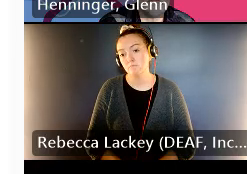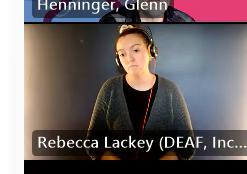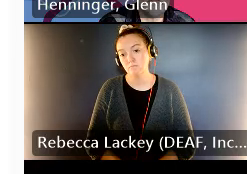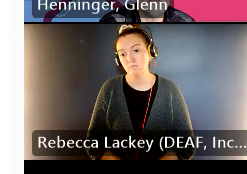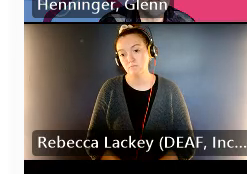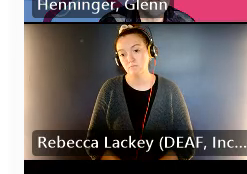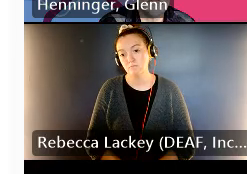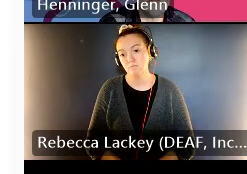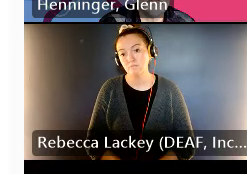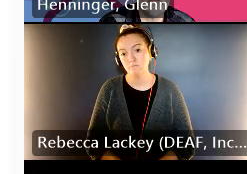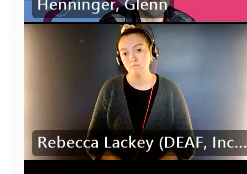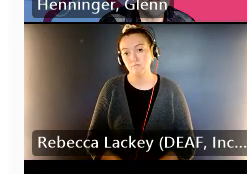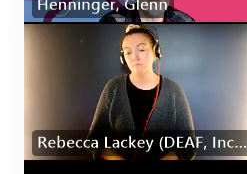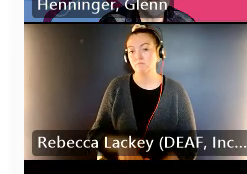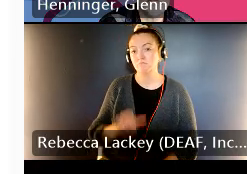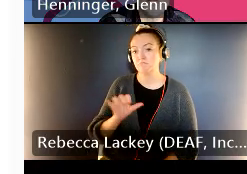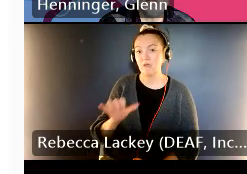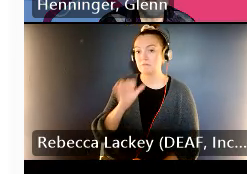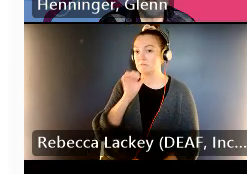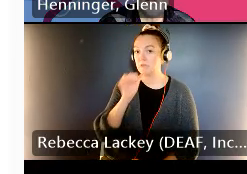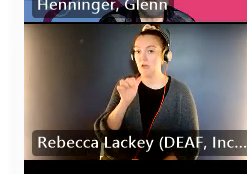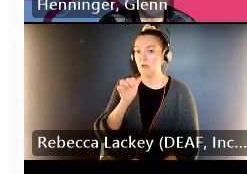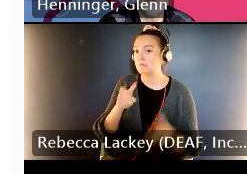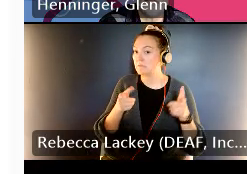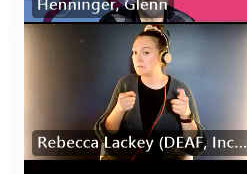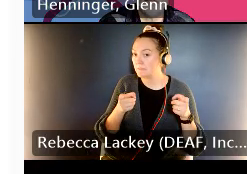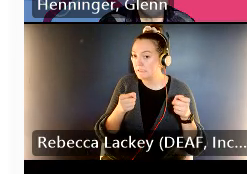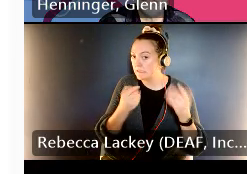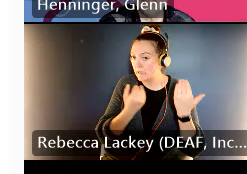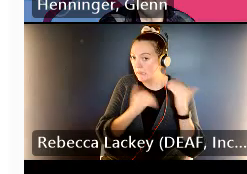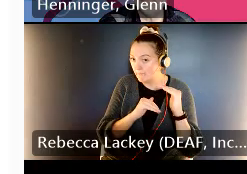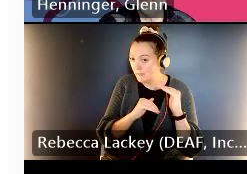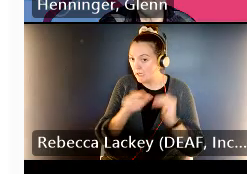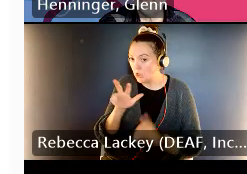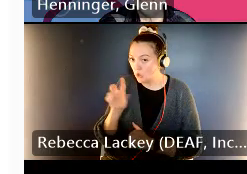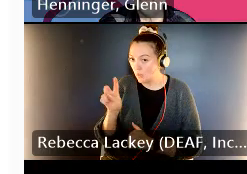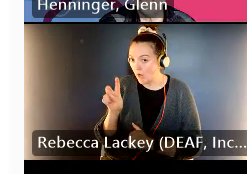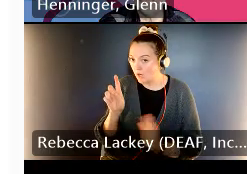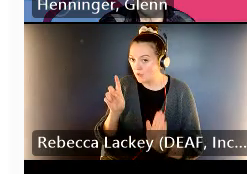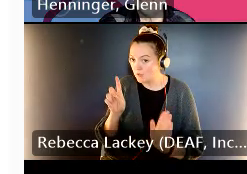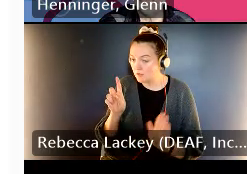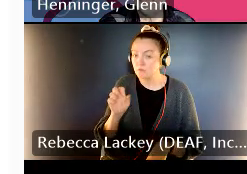Yeah, that has not, that's not the the speed limit 31 or or